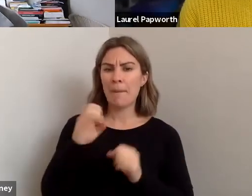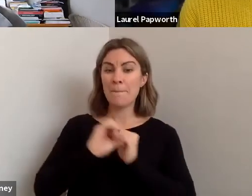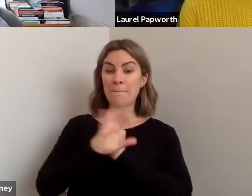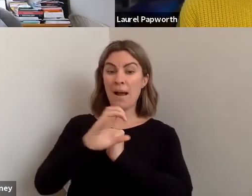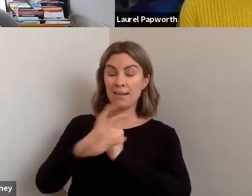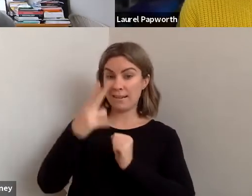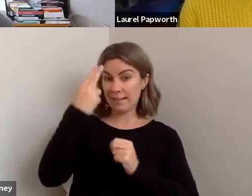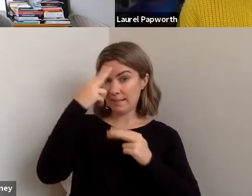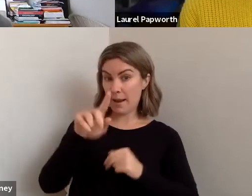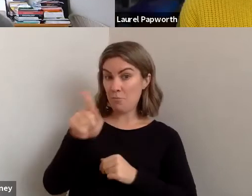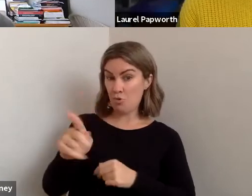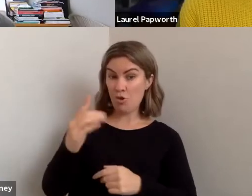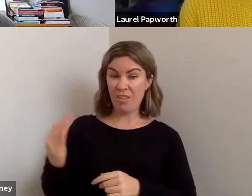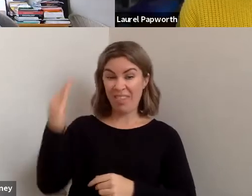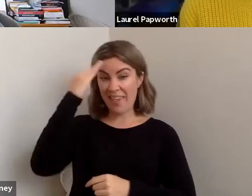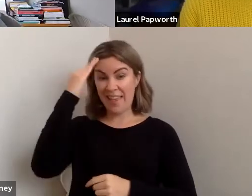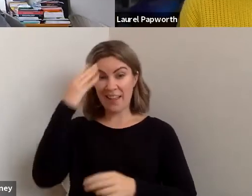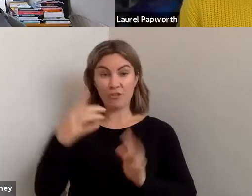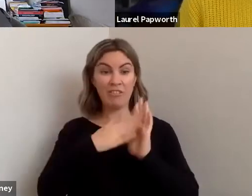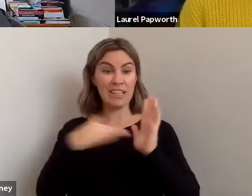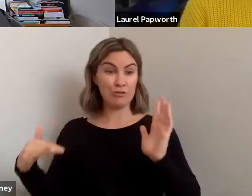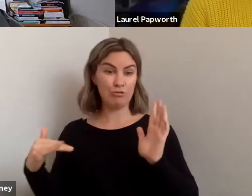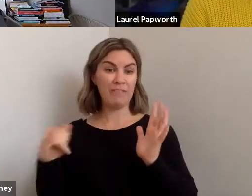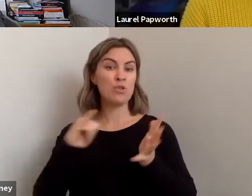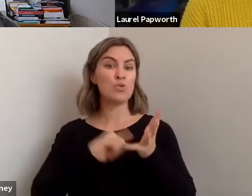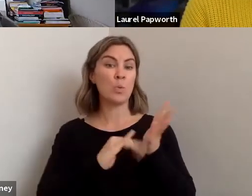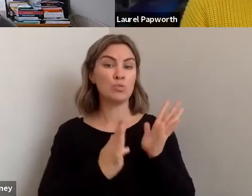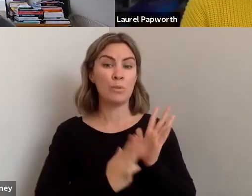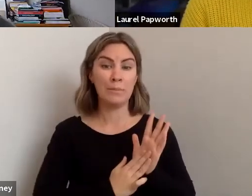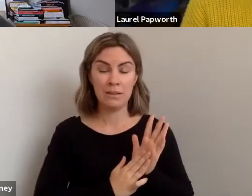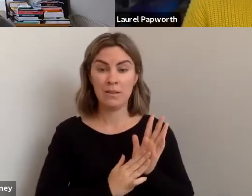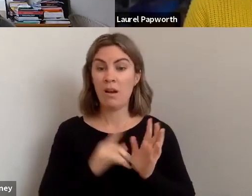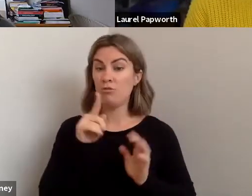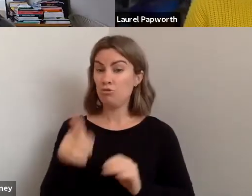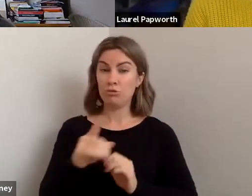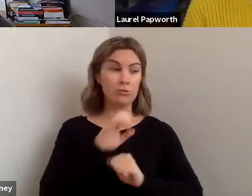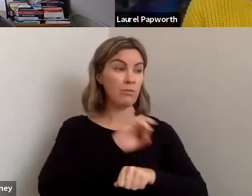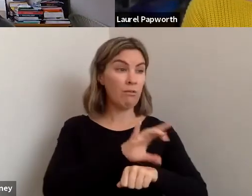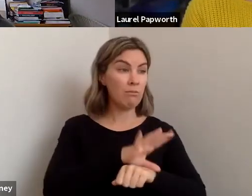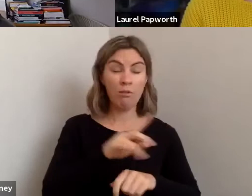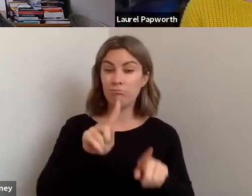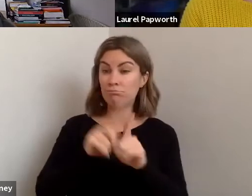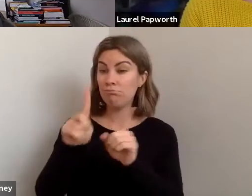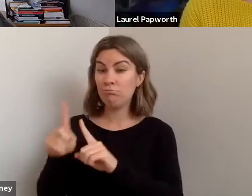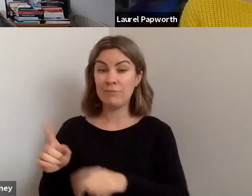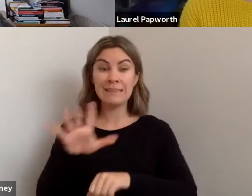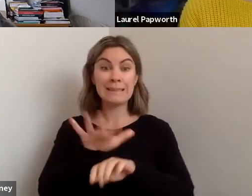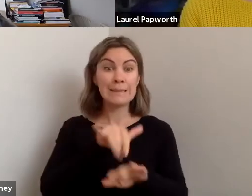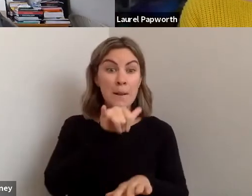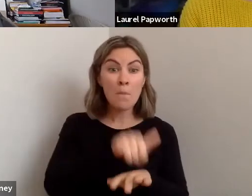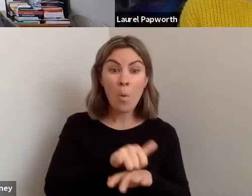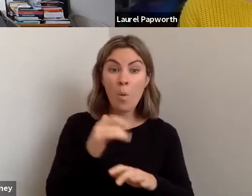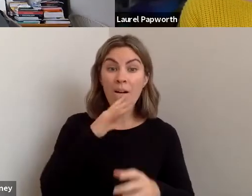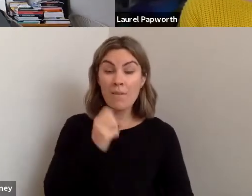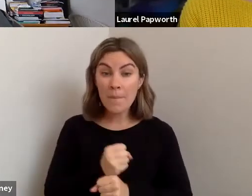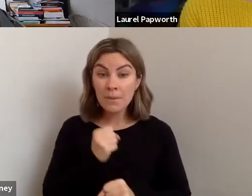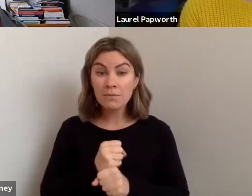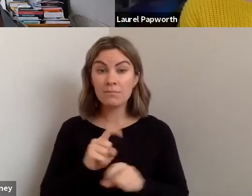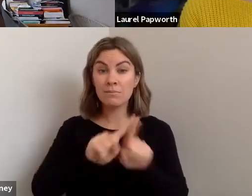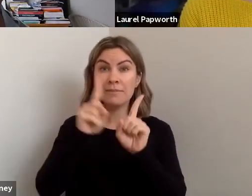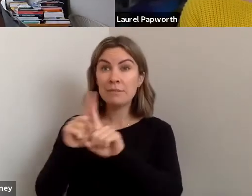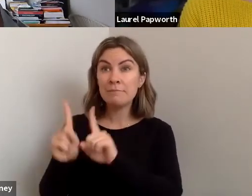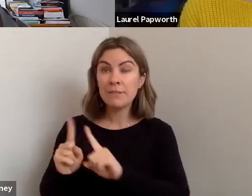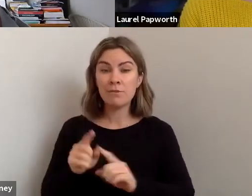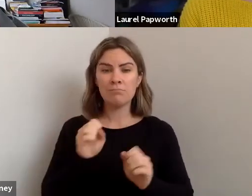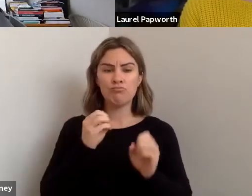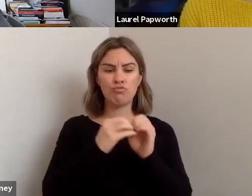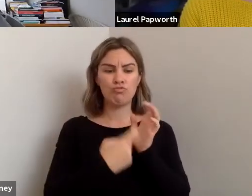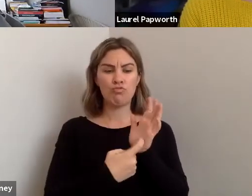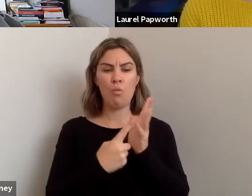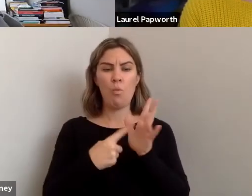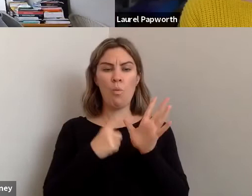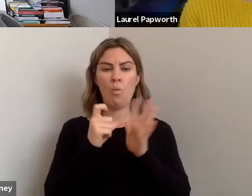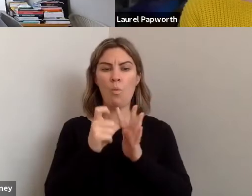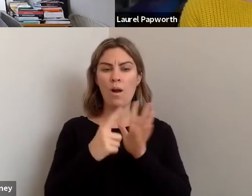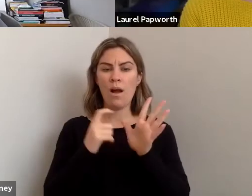Author of social media revenue, Laurel has consulted globally including with Singapore Government and Middle East. She has worked with UNHRC, Westpac, Sony,